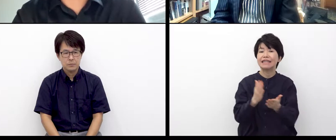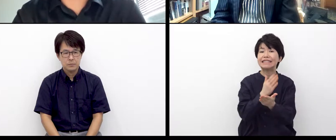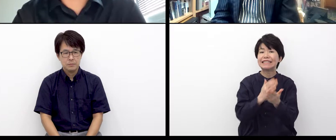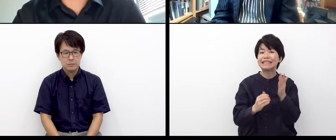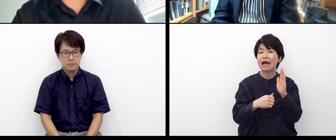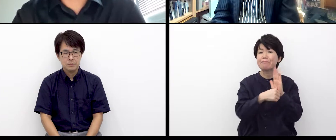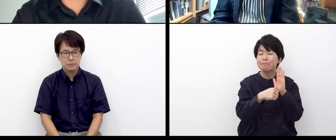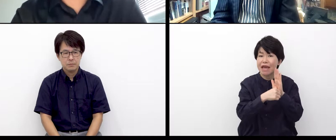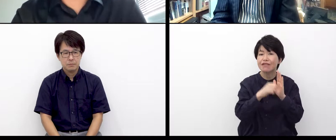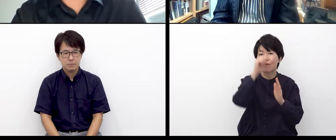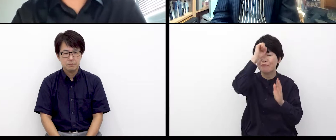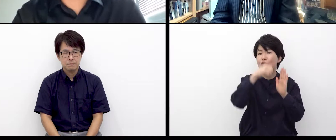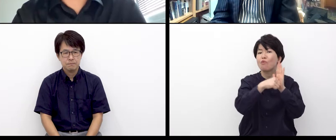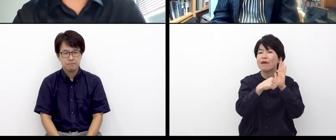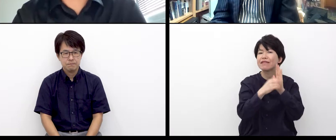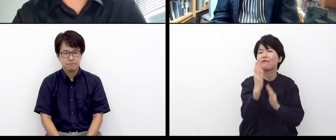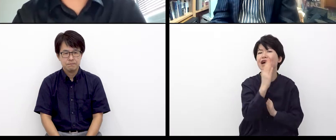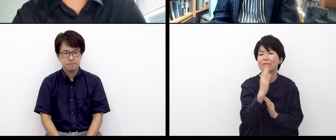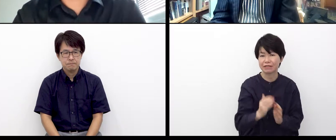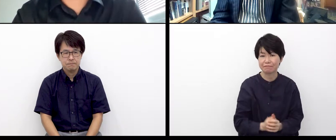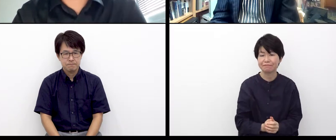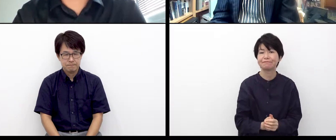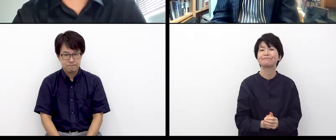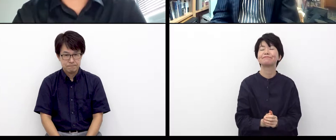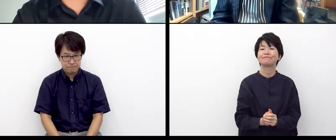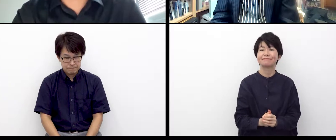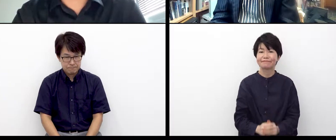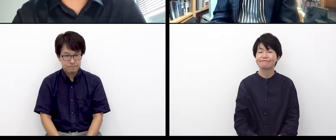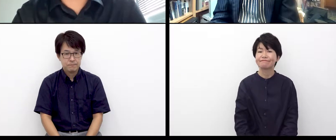Allow me to say that at first.